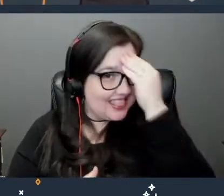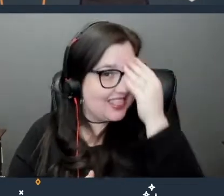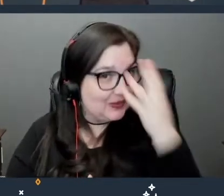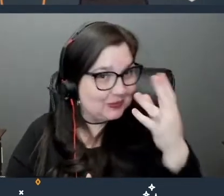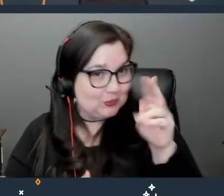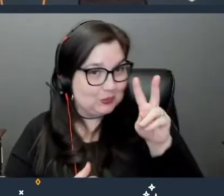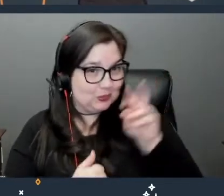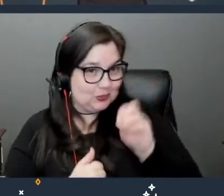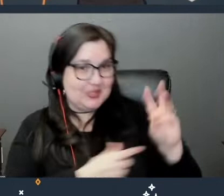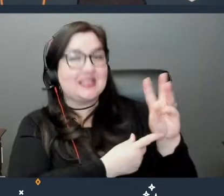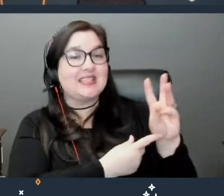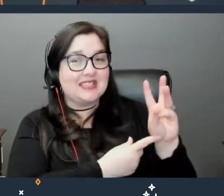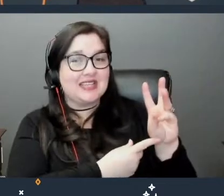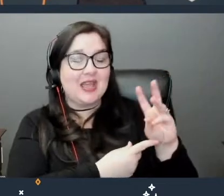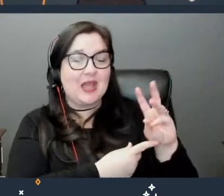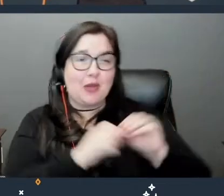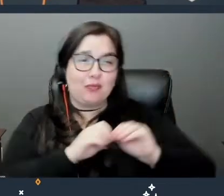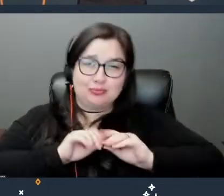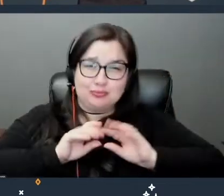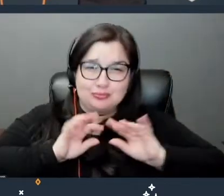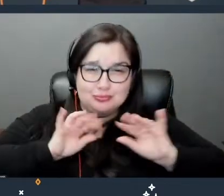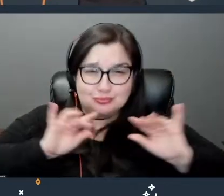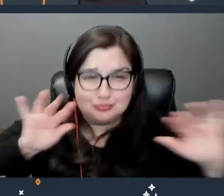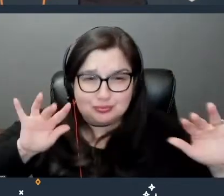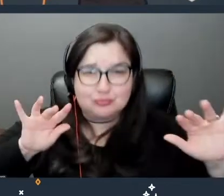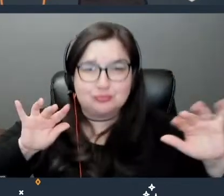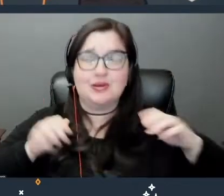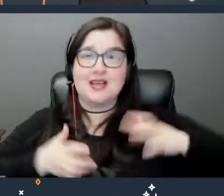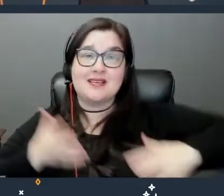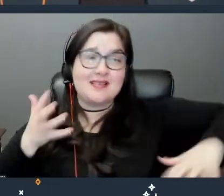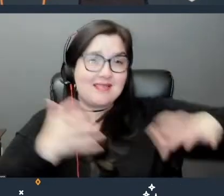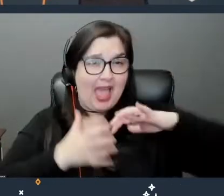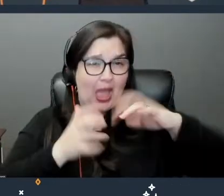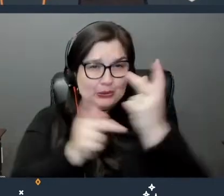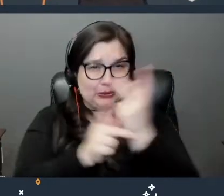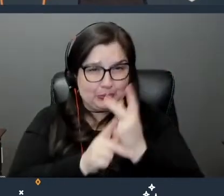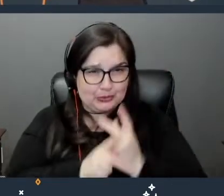that ushered in just cloud and computing infrastructure as a service. The scale of S3 is really immense.